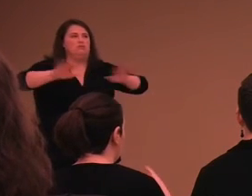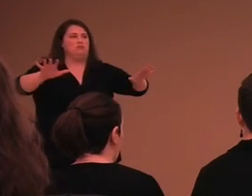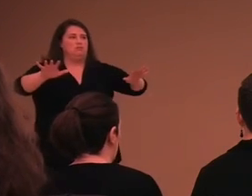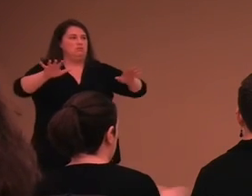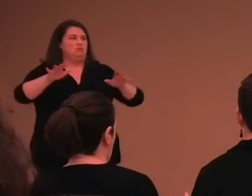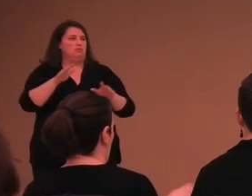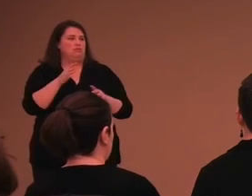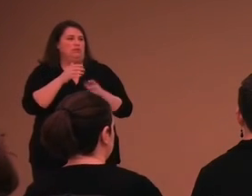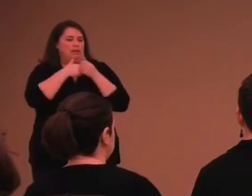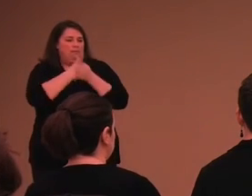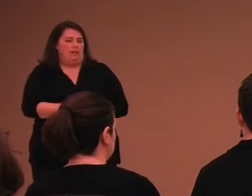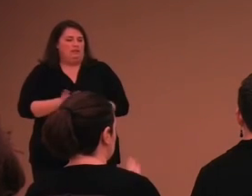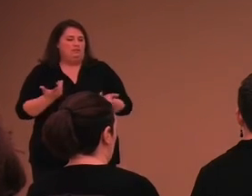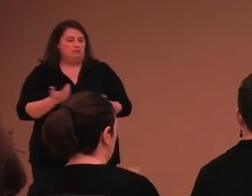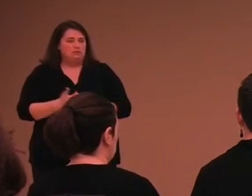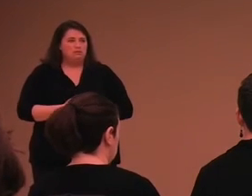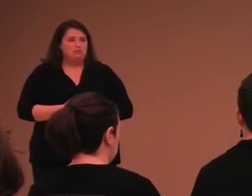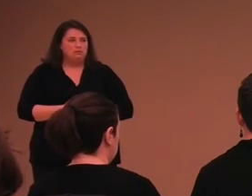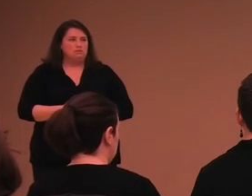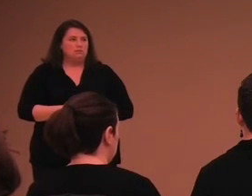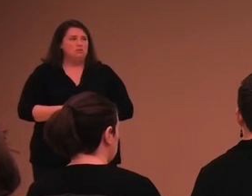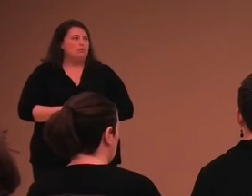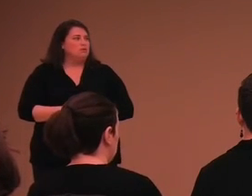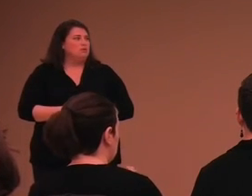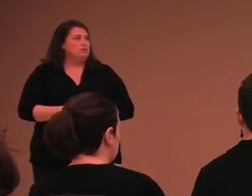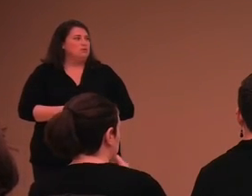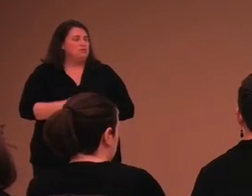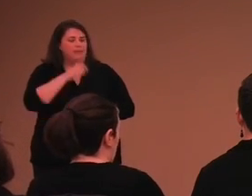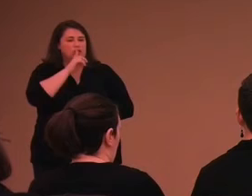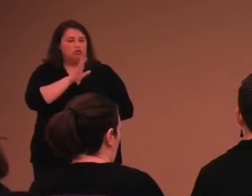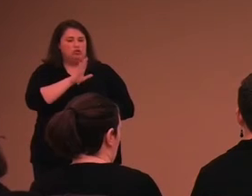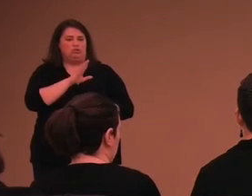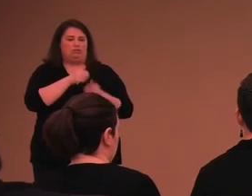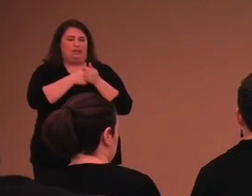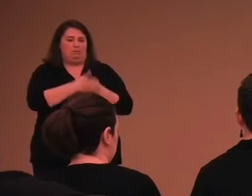compliant document as well as a compliant audio described